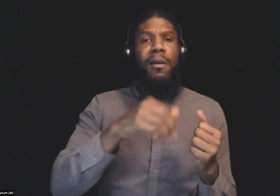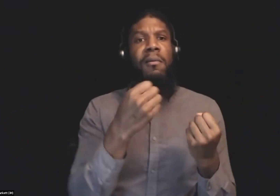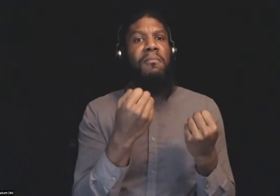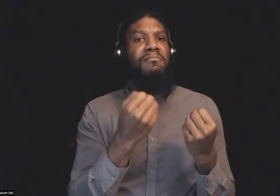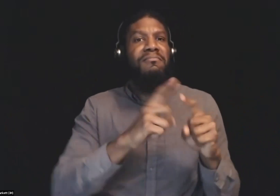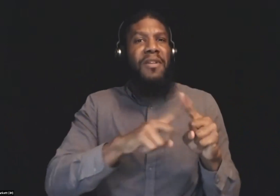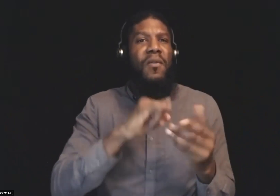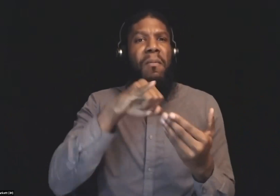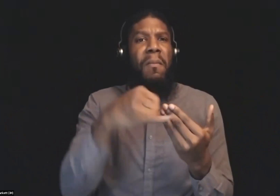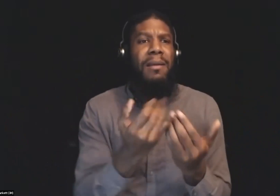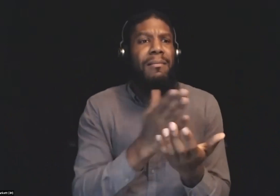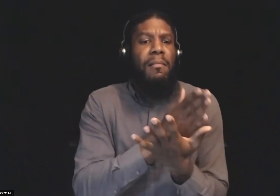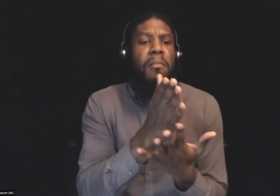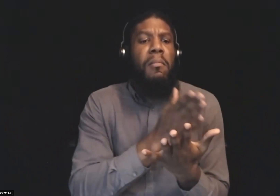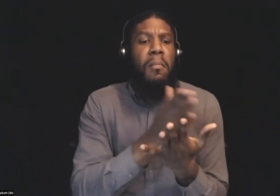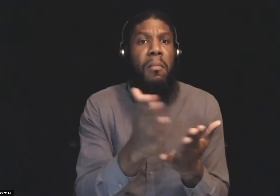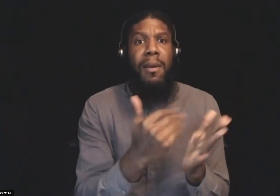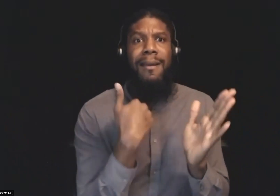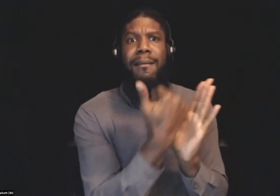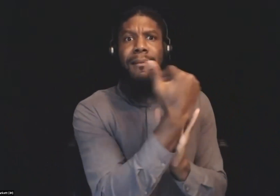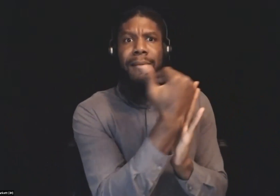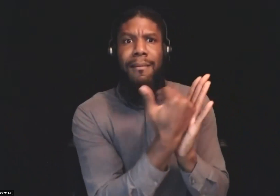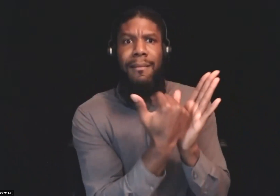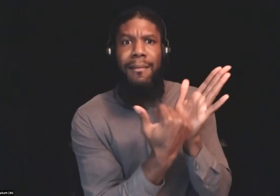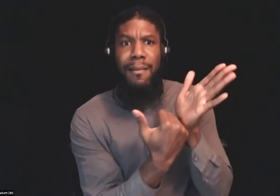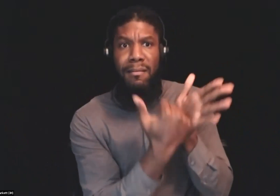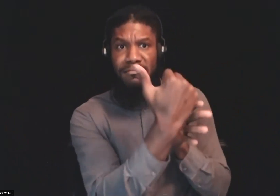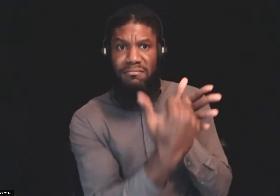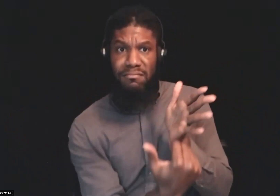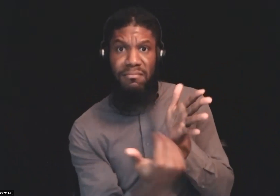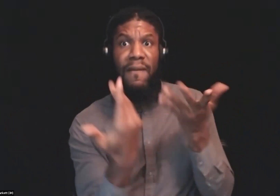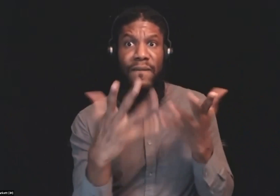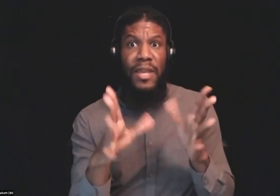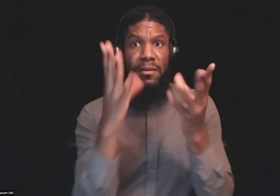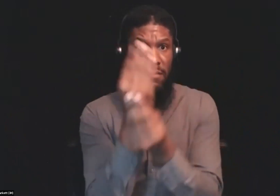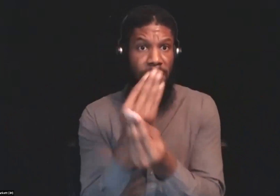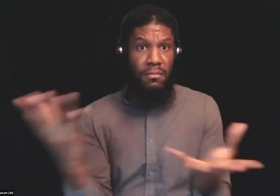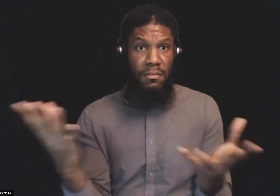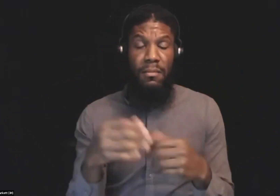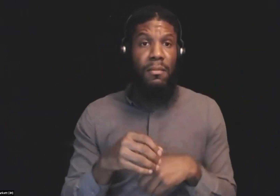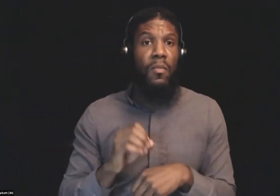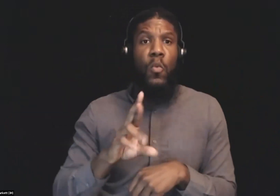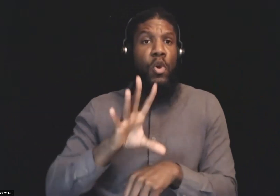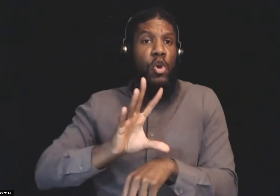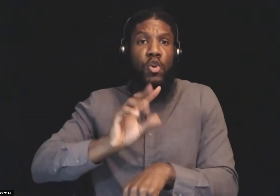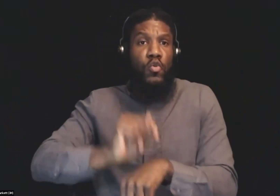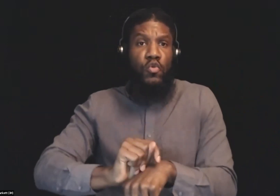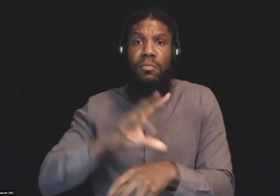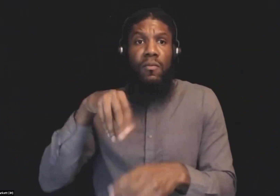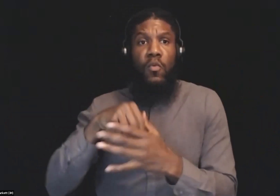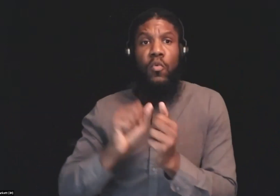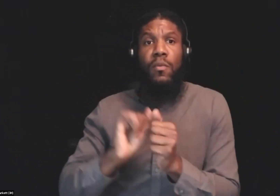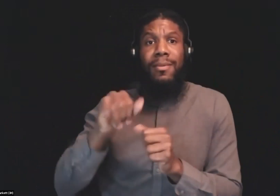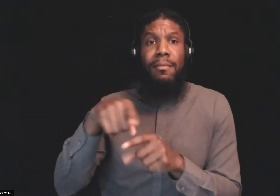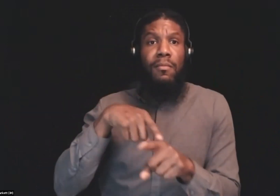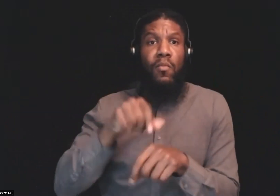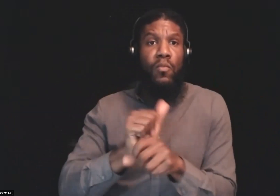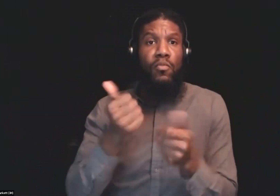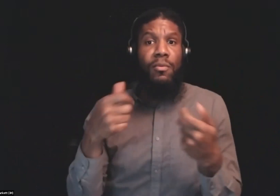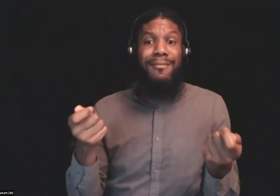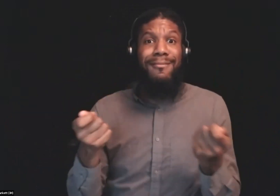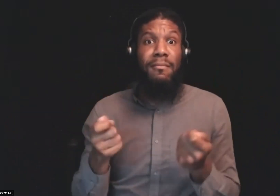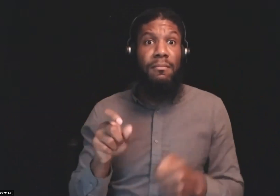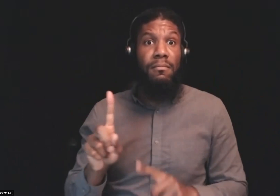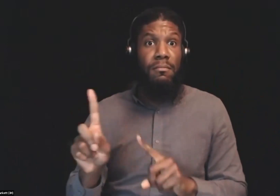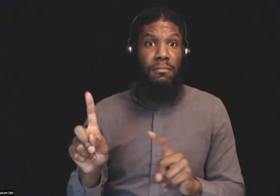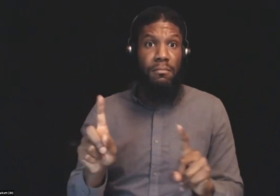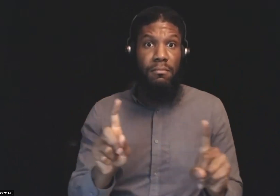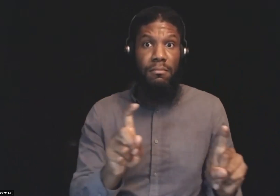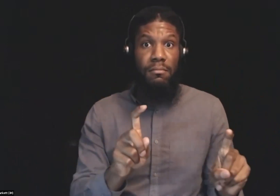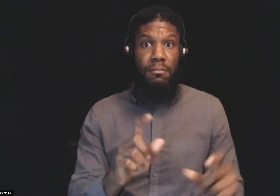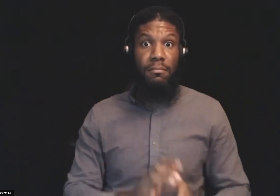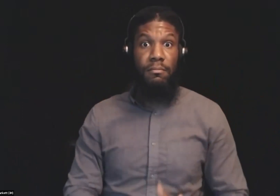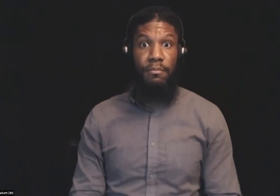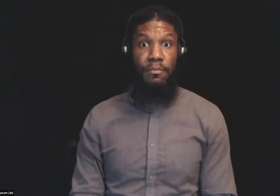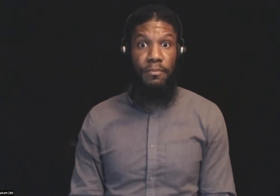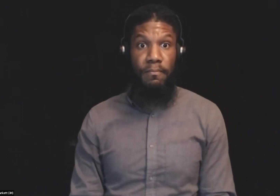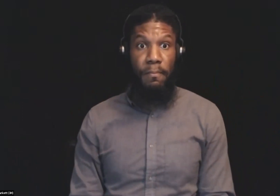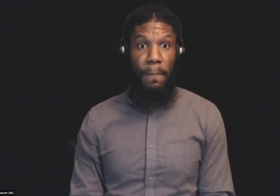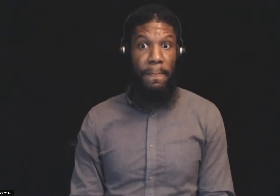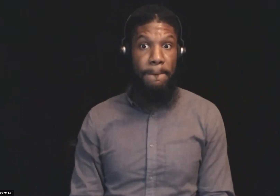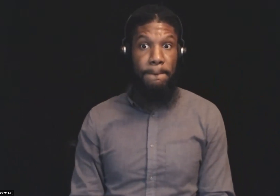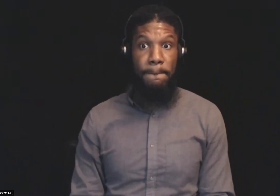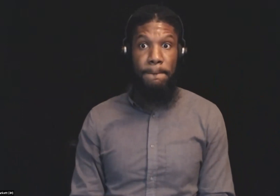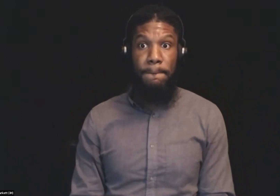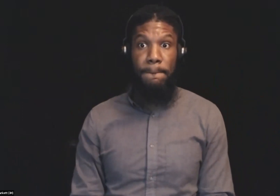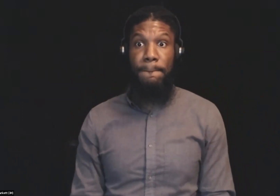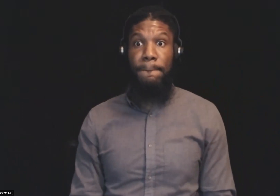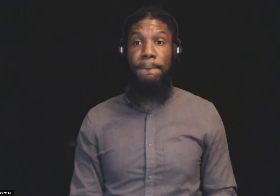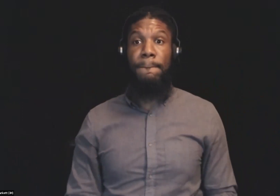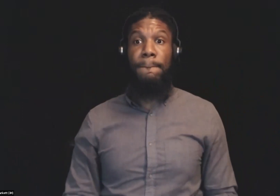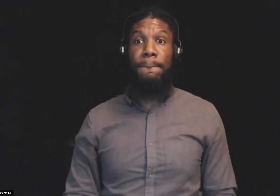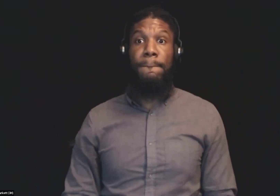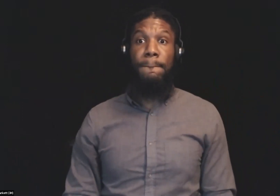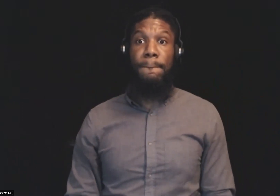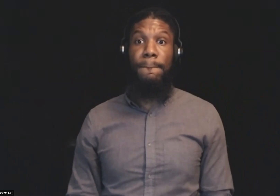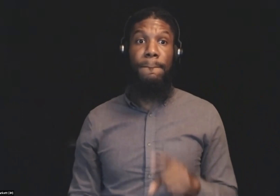that's something that your consultants work on? [Brandon, attendee]: